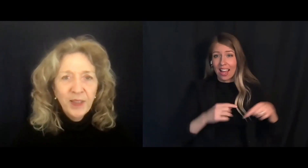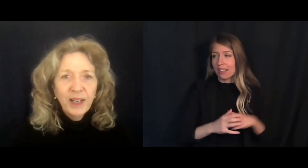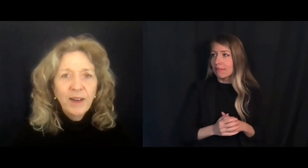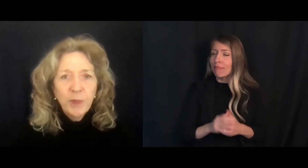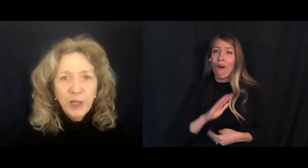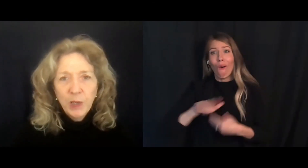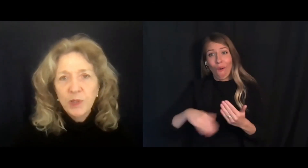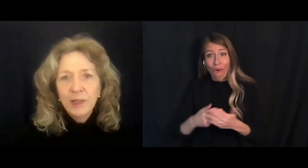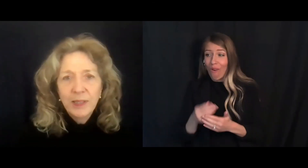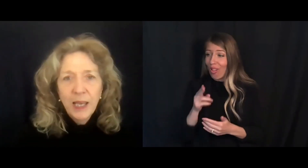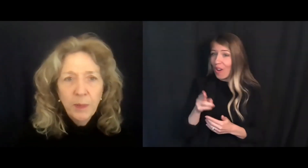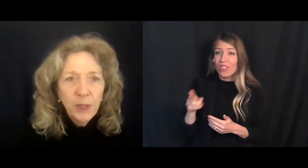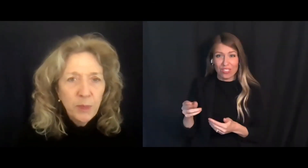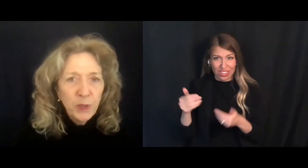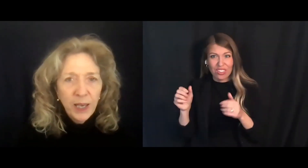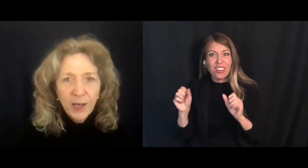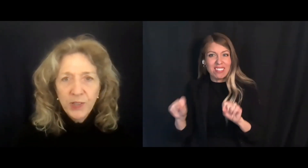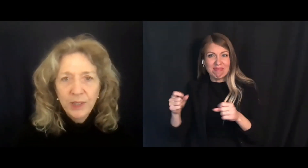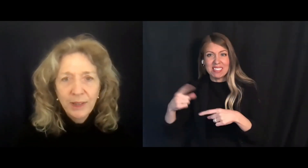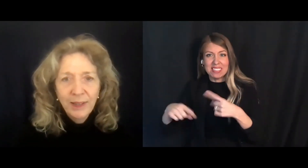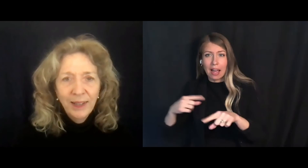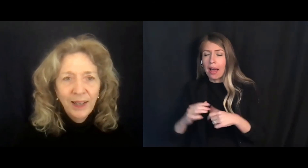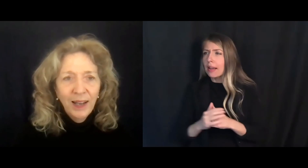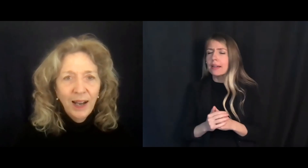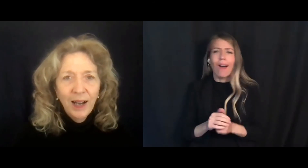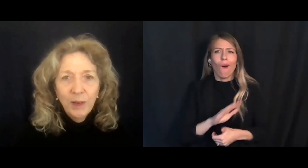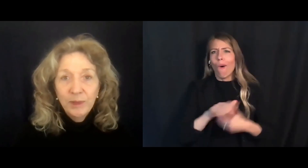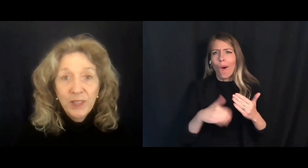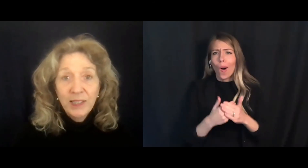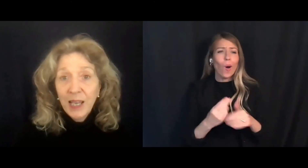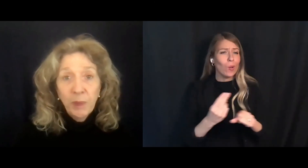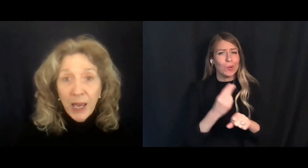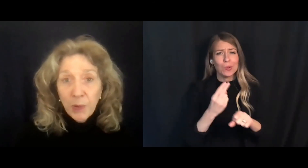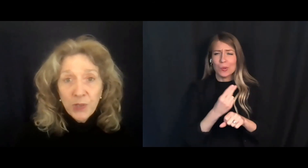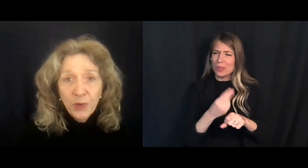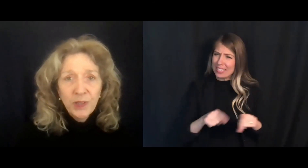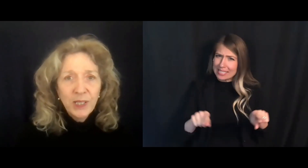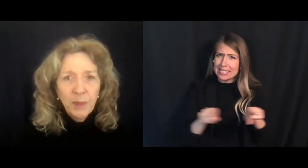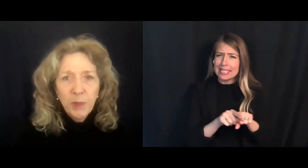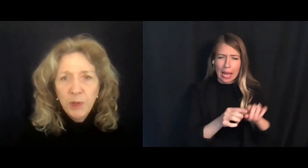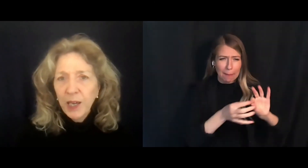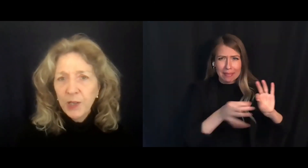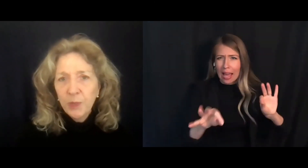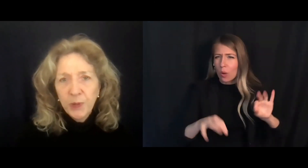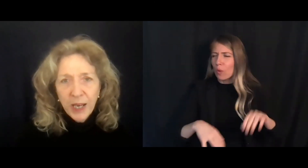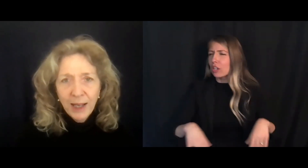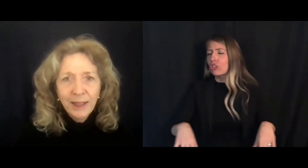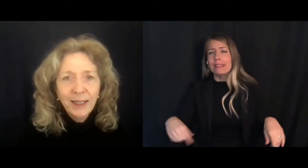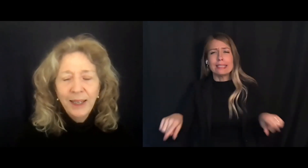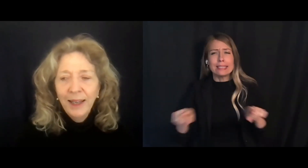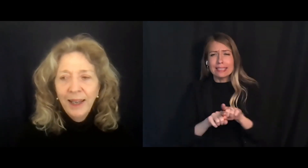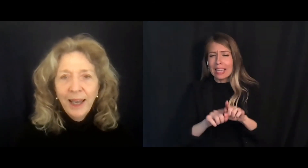that everybody uses the same communication, the same language, or the same communication modality,